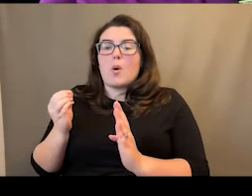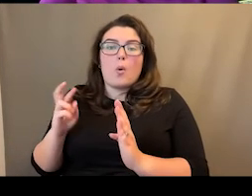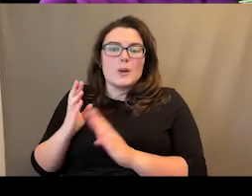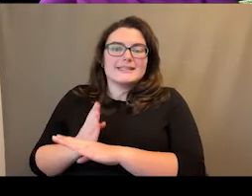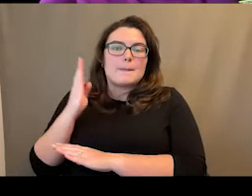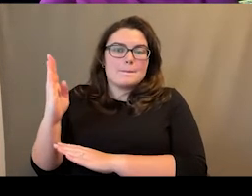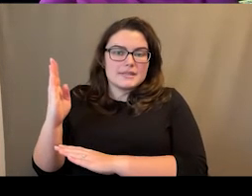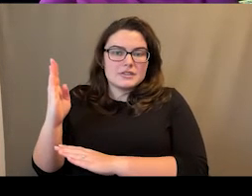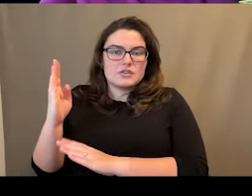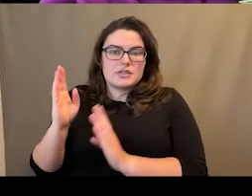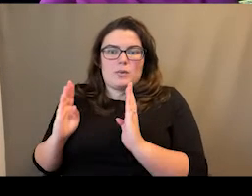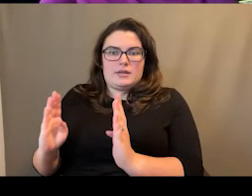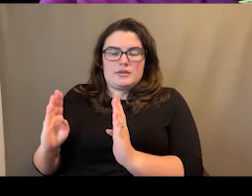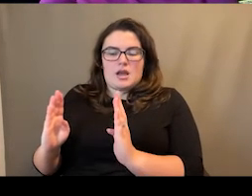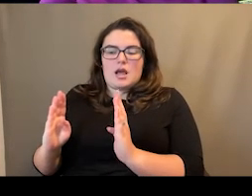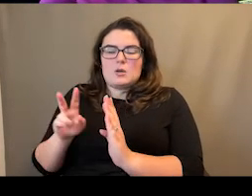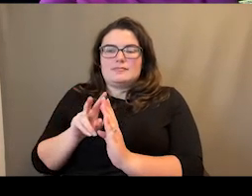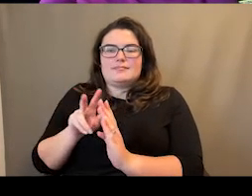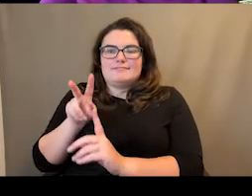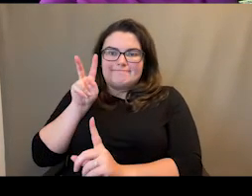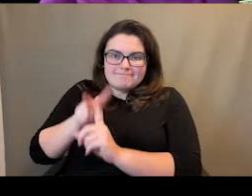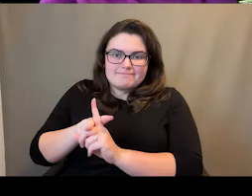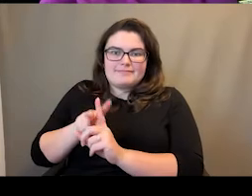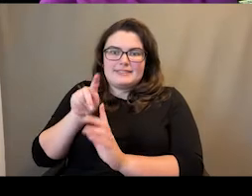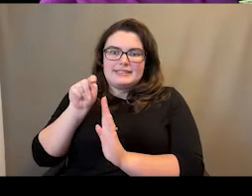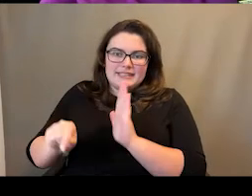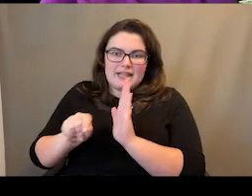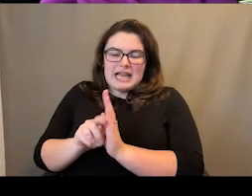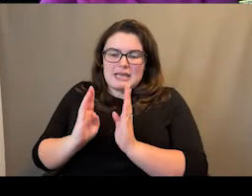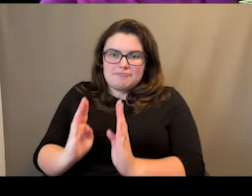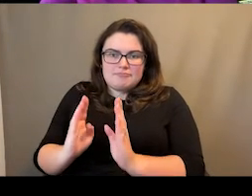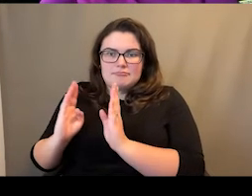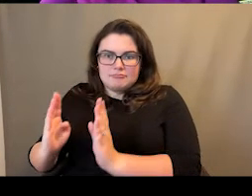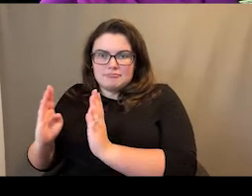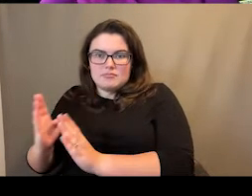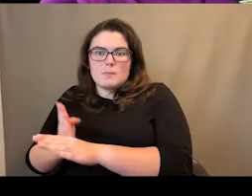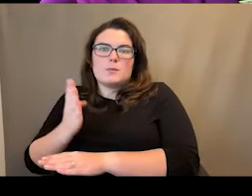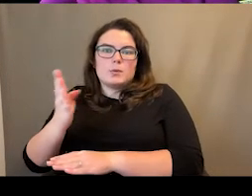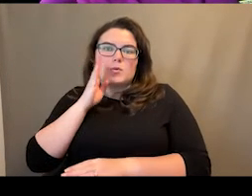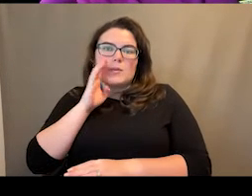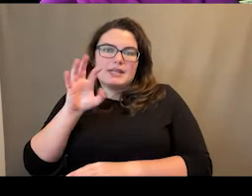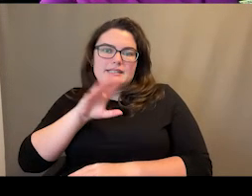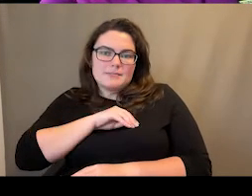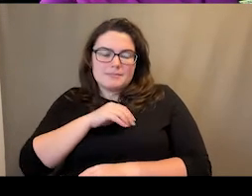are designated periods of time during which the proposals will be accepted. We have the difference between